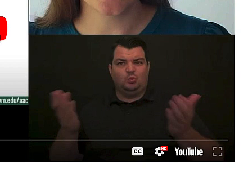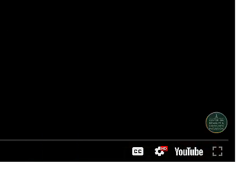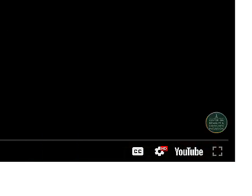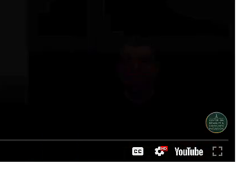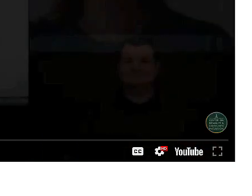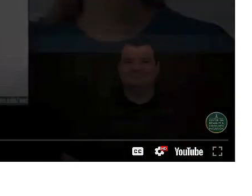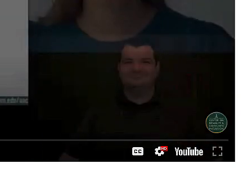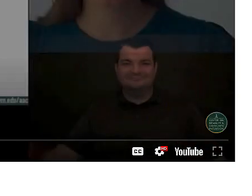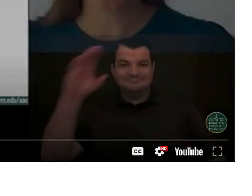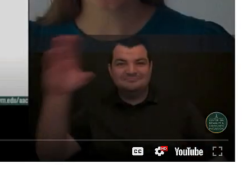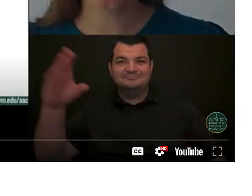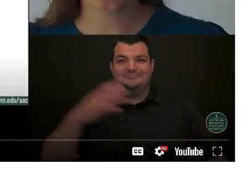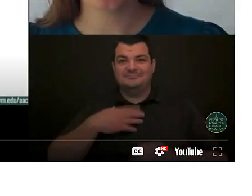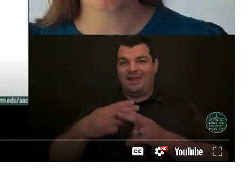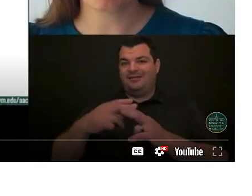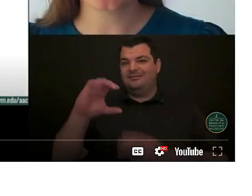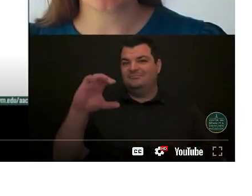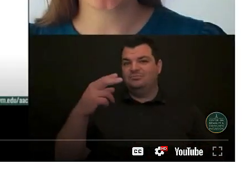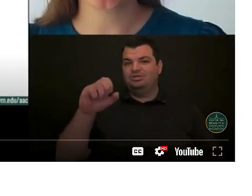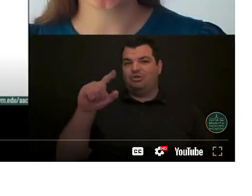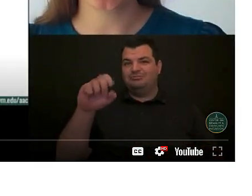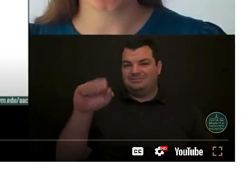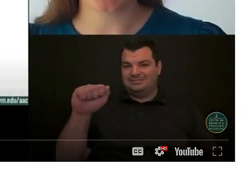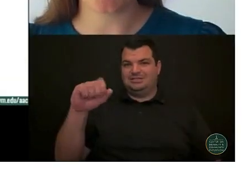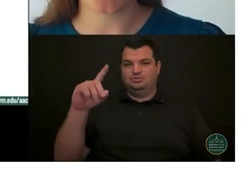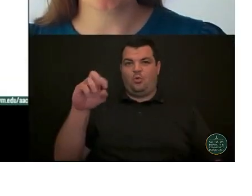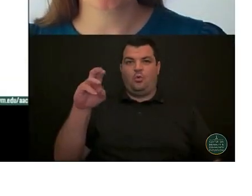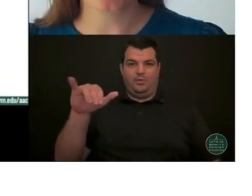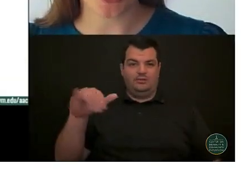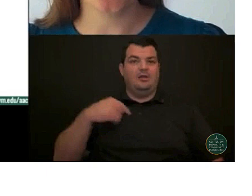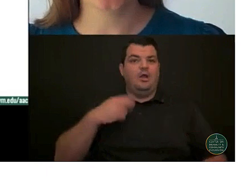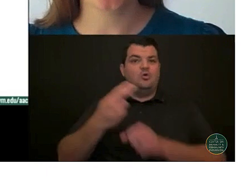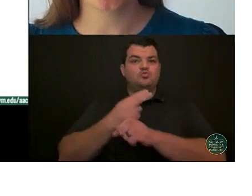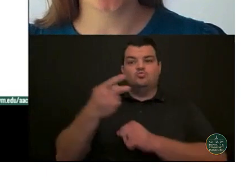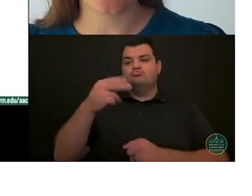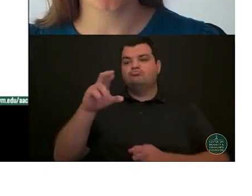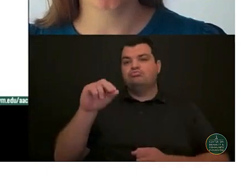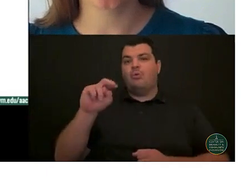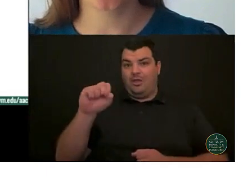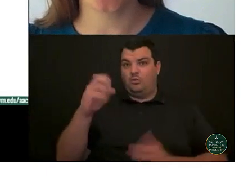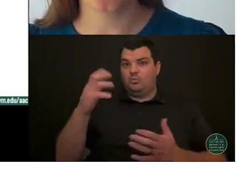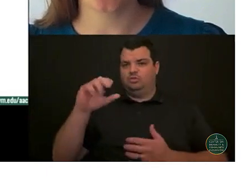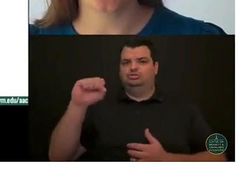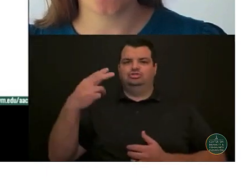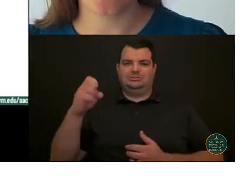Let's take a quick watch. Hello, my name is Chelsea Deraway. I use the pronouns she/her